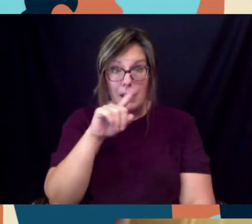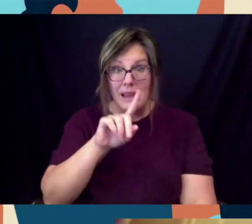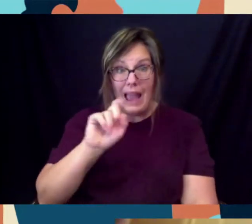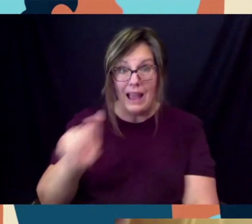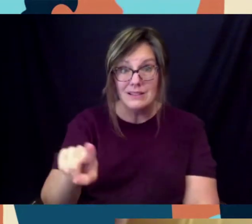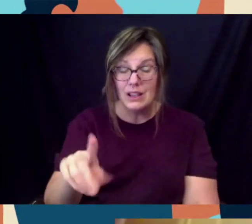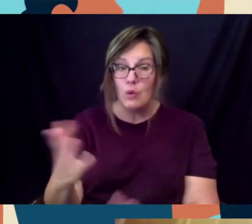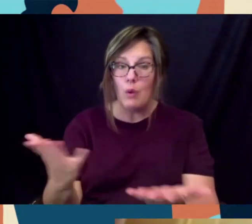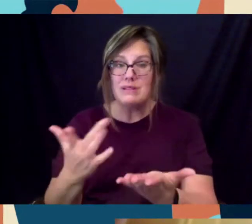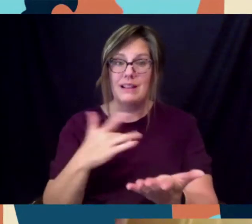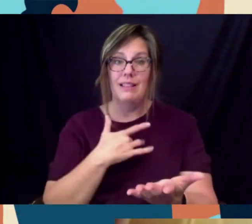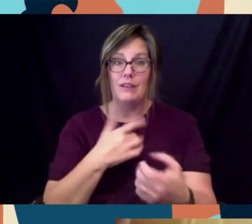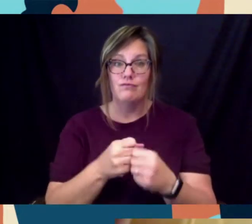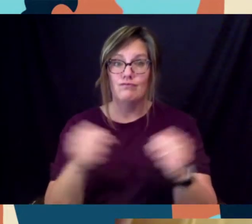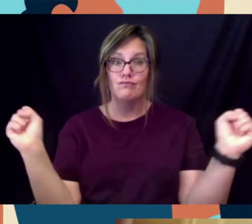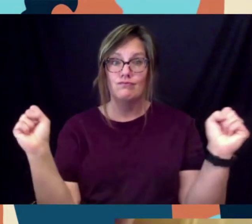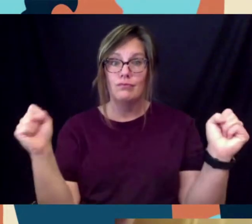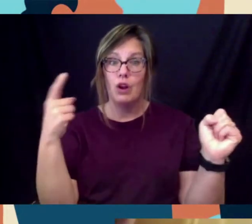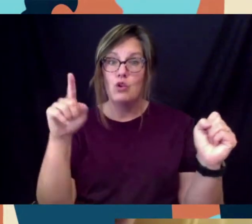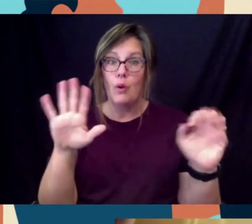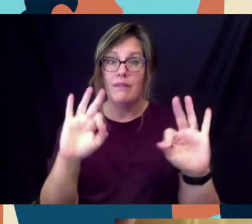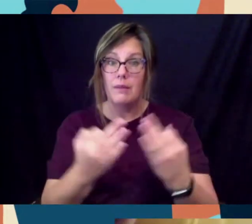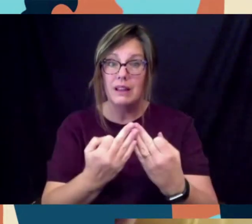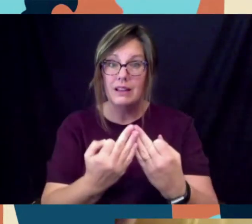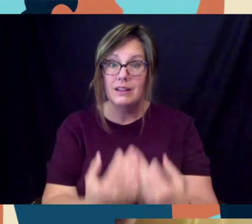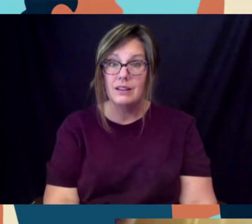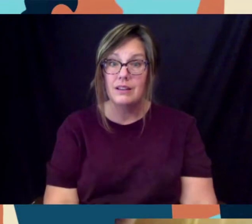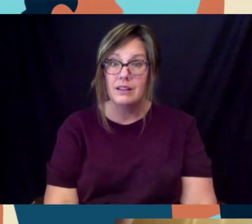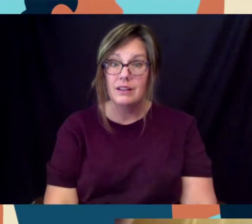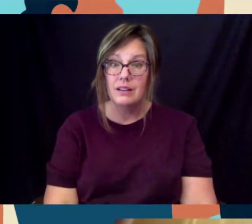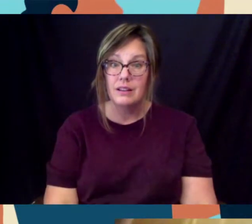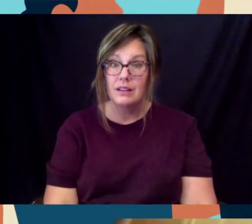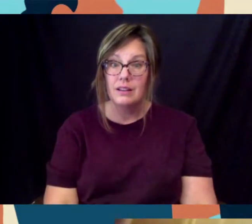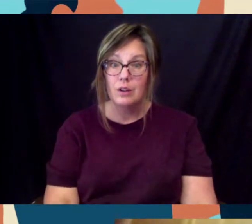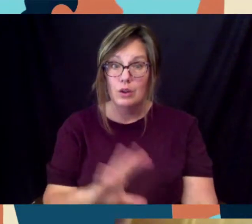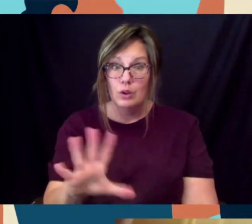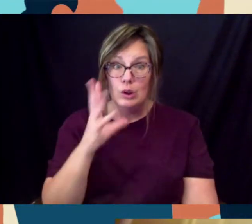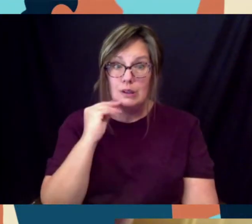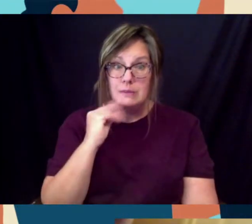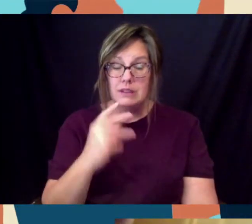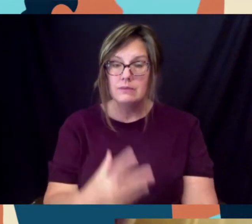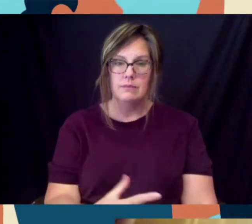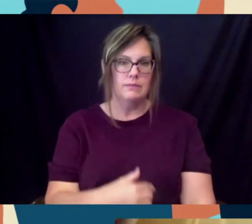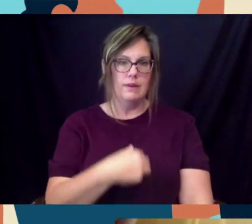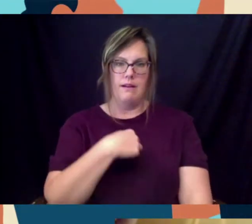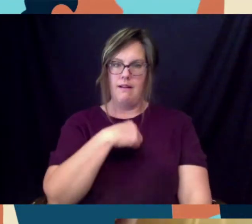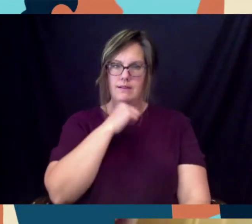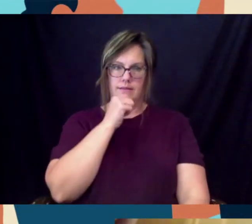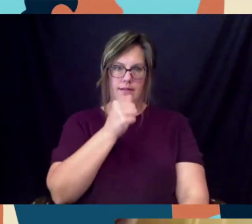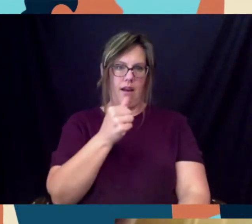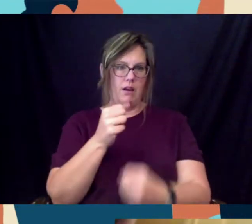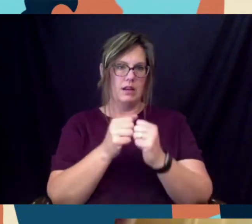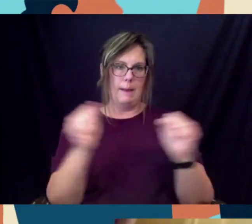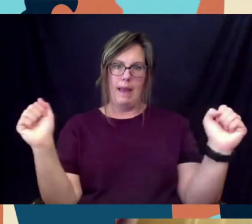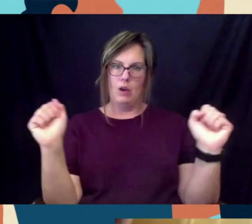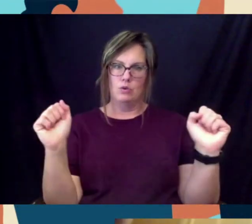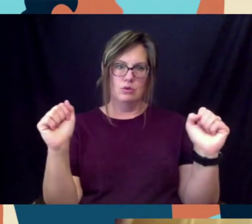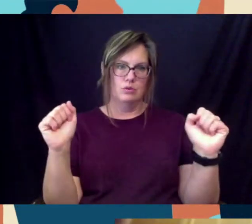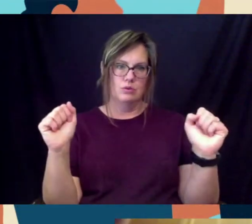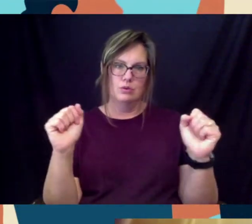your family um i actually did not come out to my family as non-binary i only told my family that